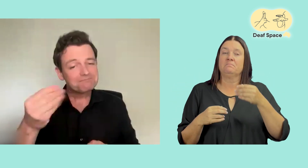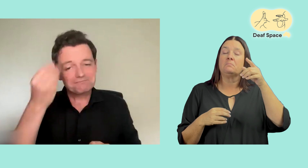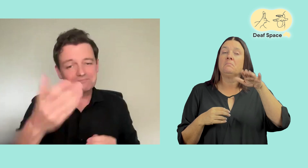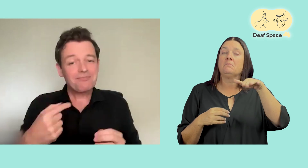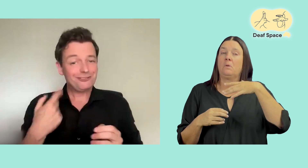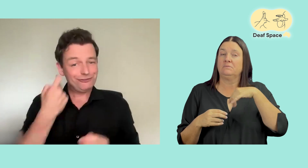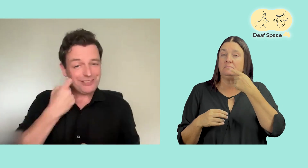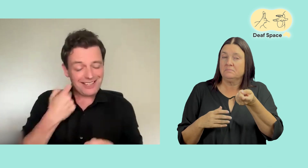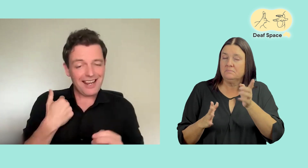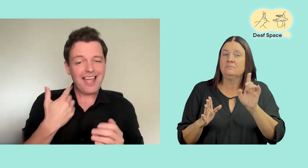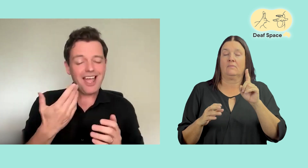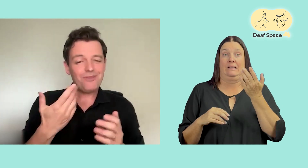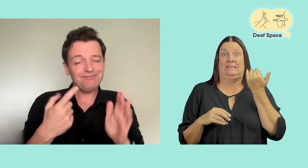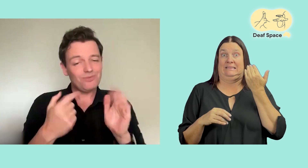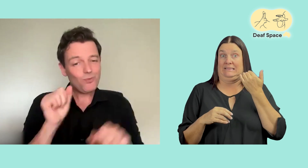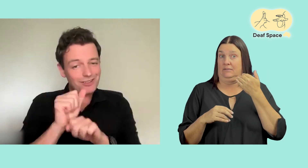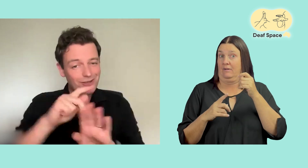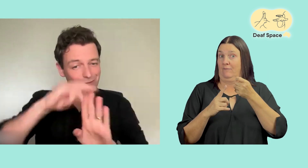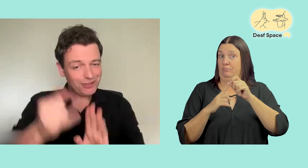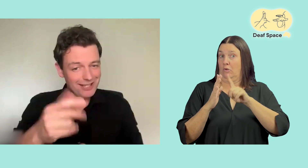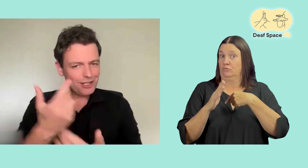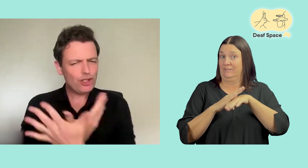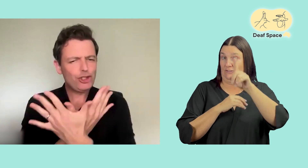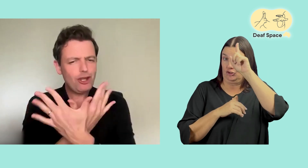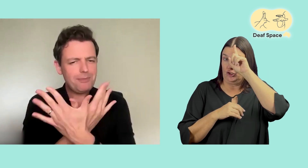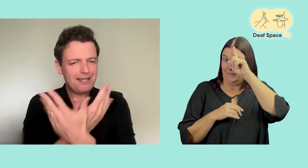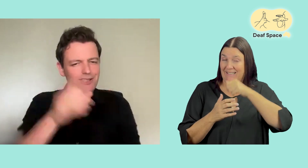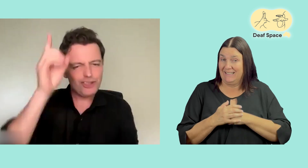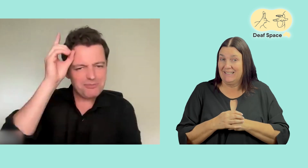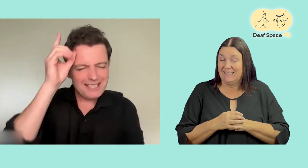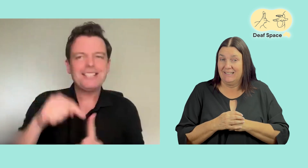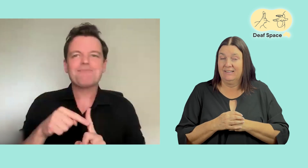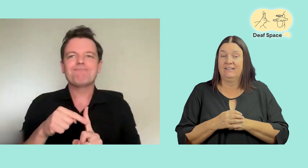Interestingly, recently I worked on a project based in Germany.